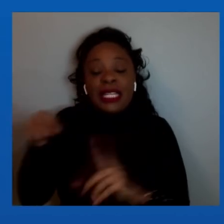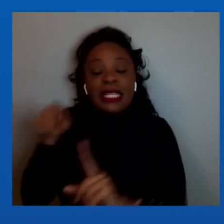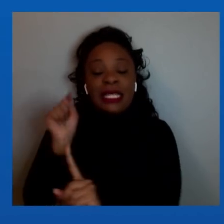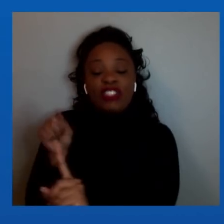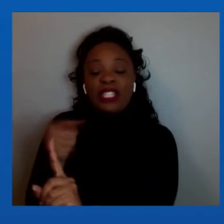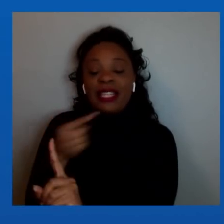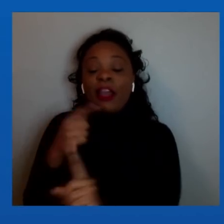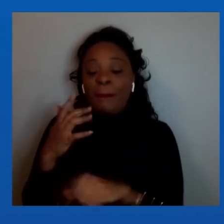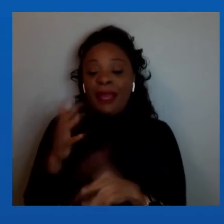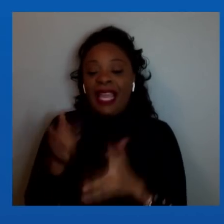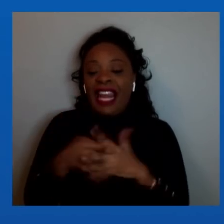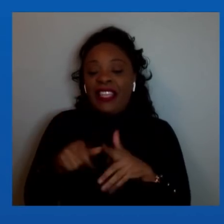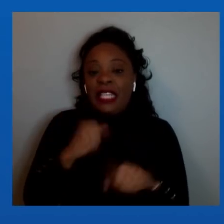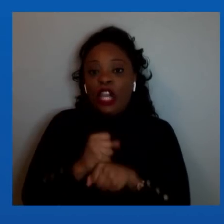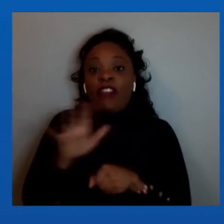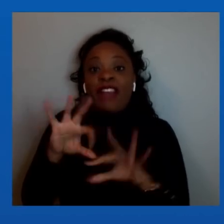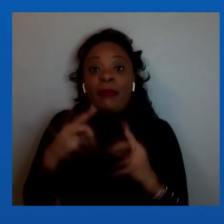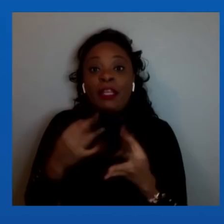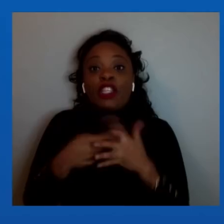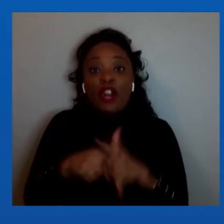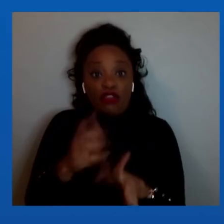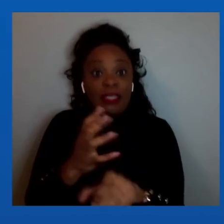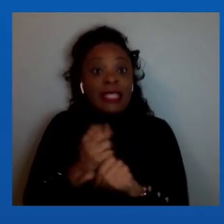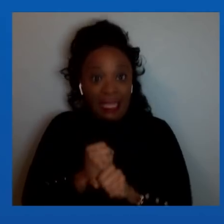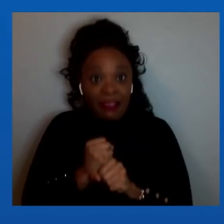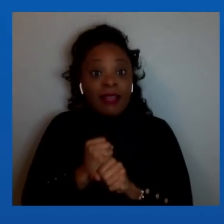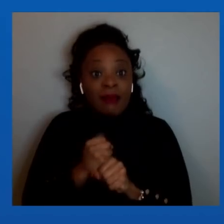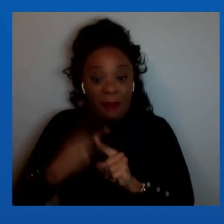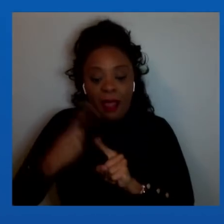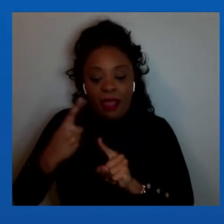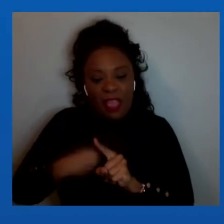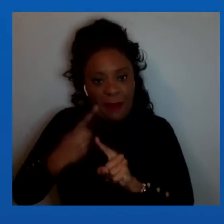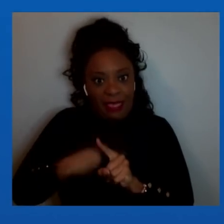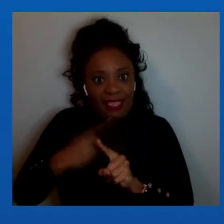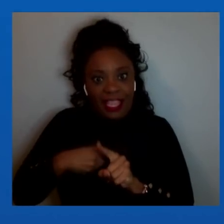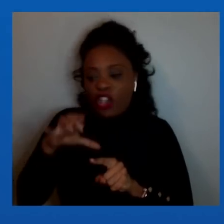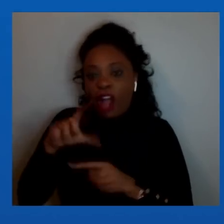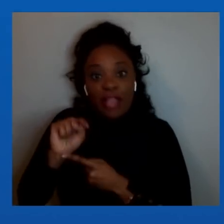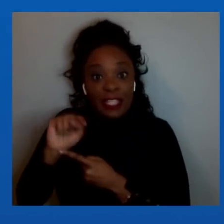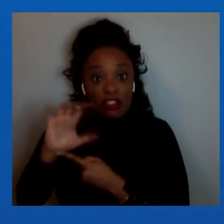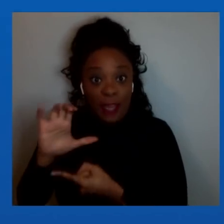her family started receiving the monthly Child Tax Credit. And with the money,